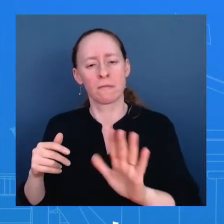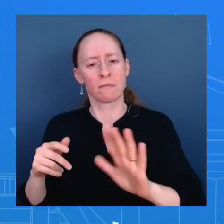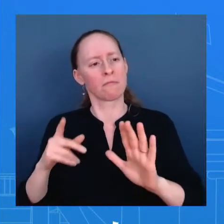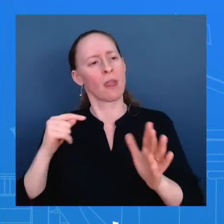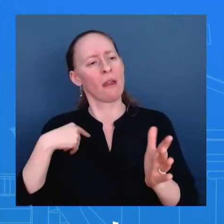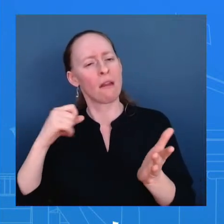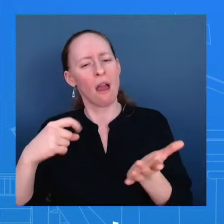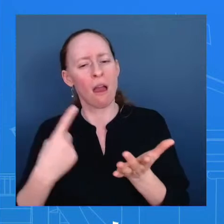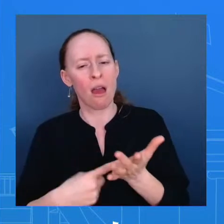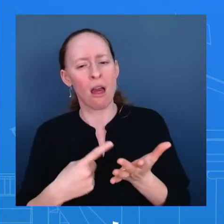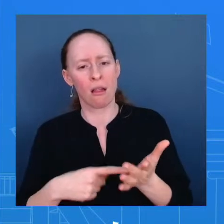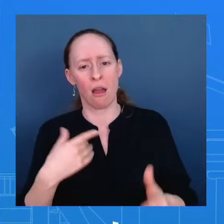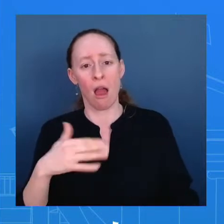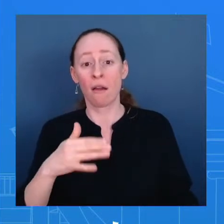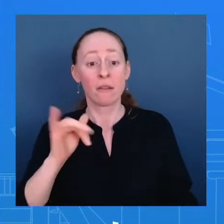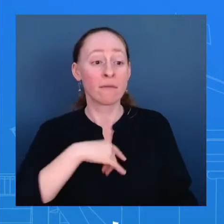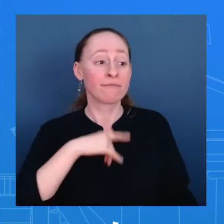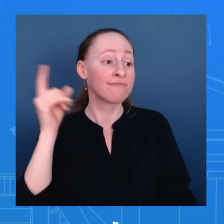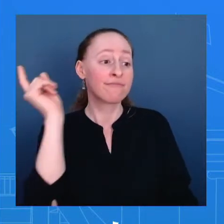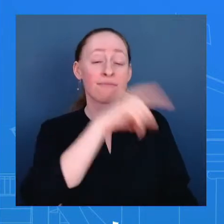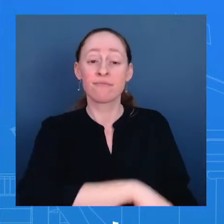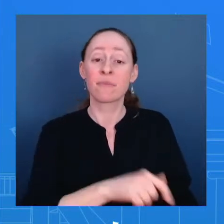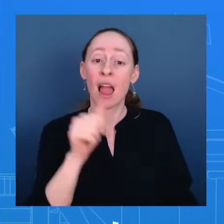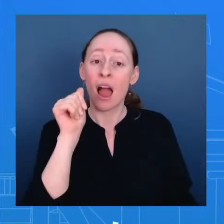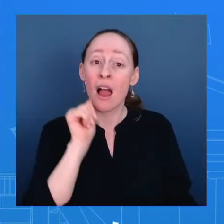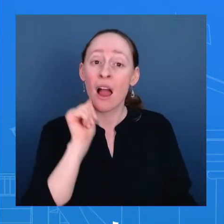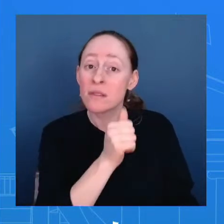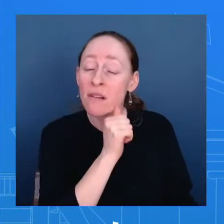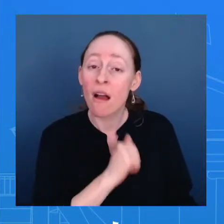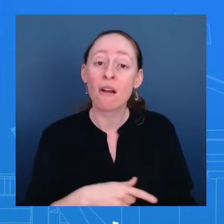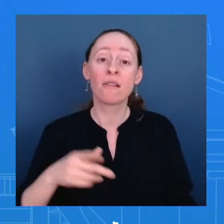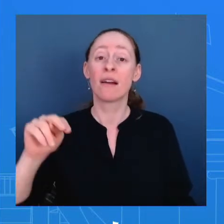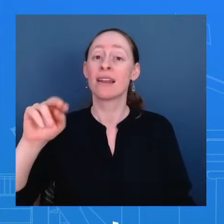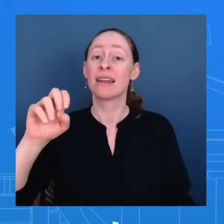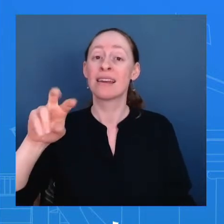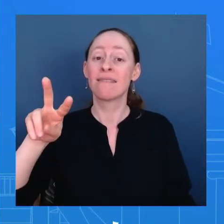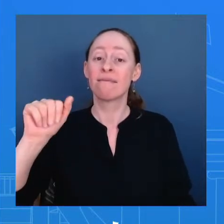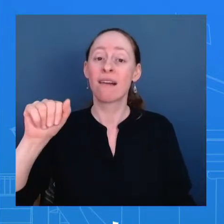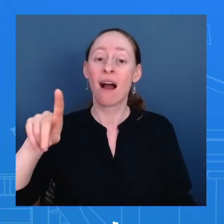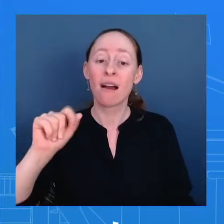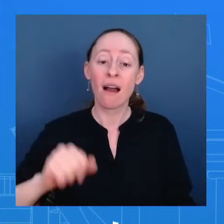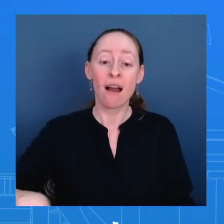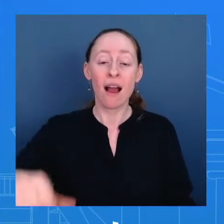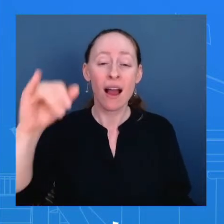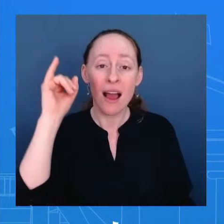Nevada, Illinois, South Carolina, Georgia, New York, New Mexico,